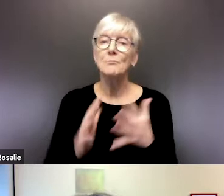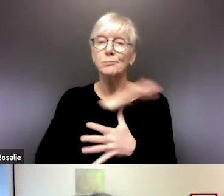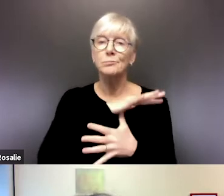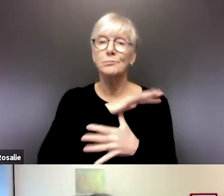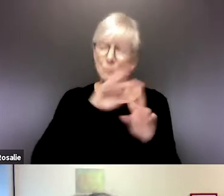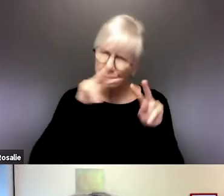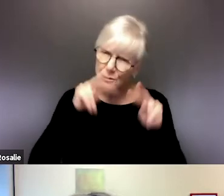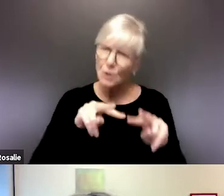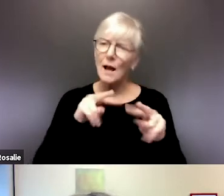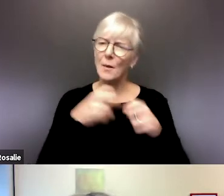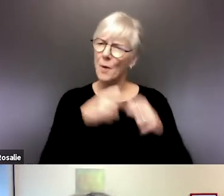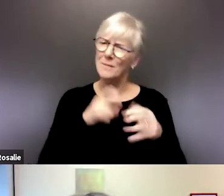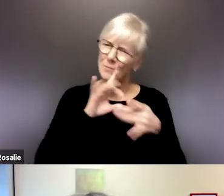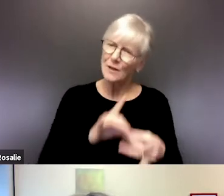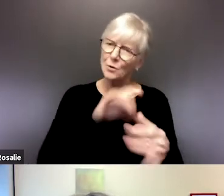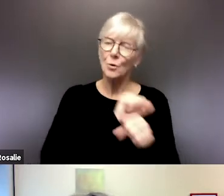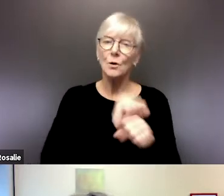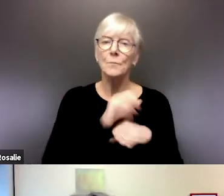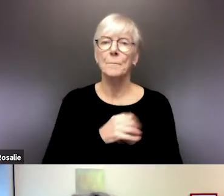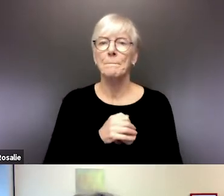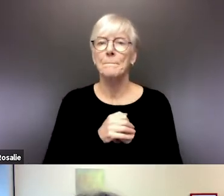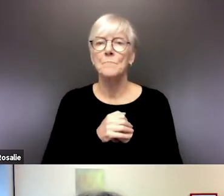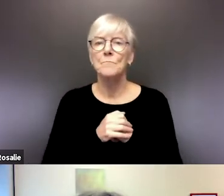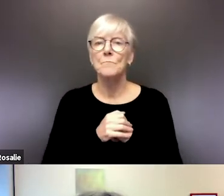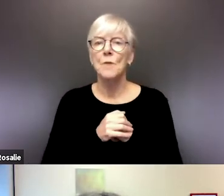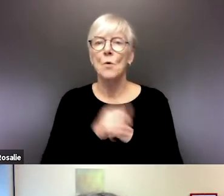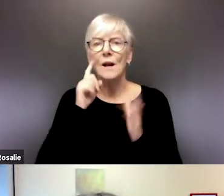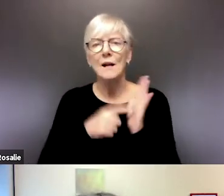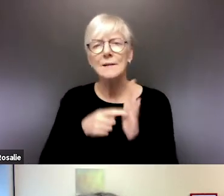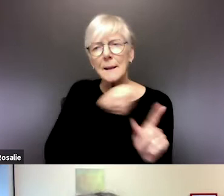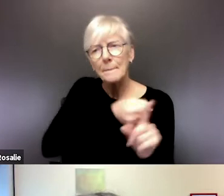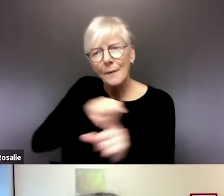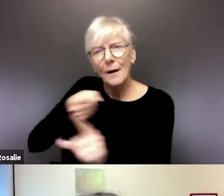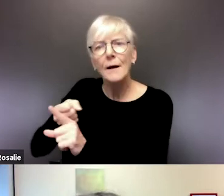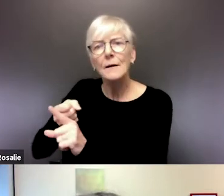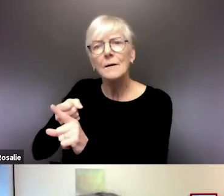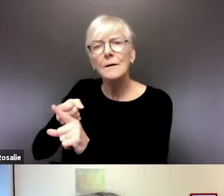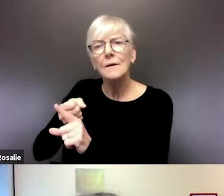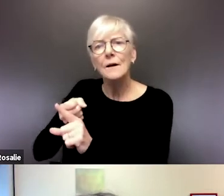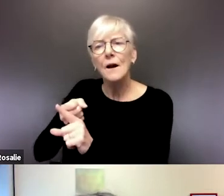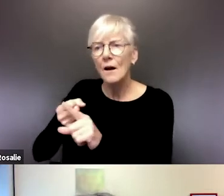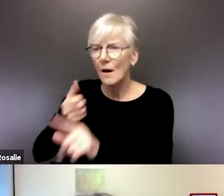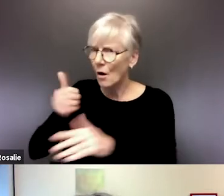impact of work on health and the risk associated with the work-related problems? It means being